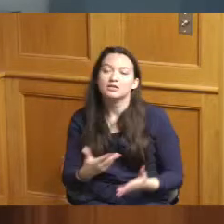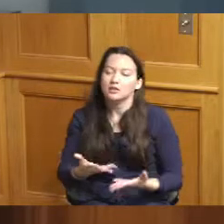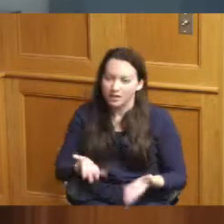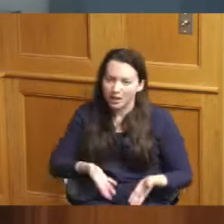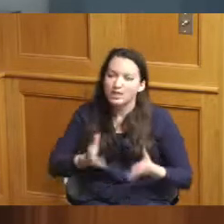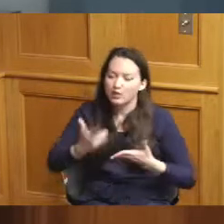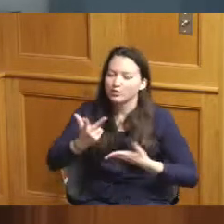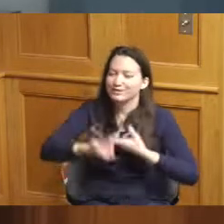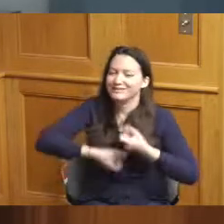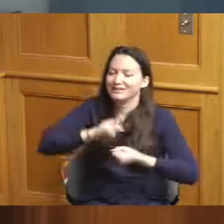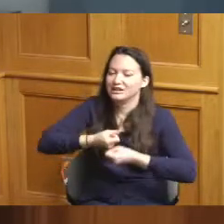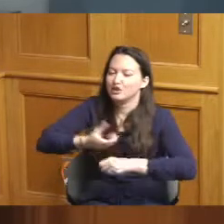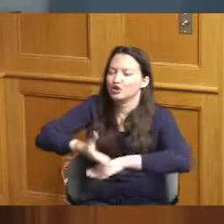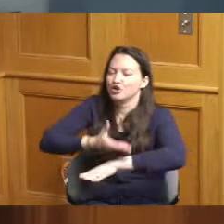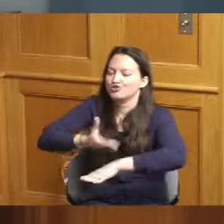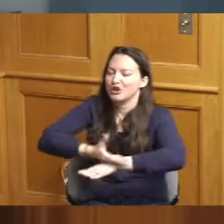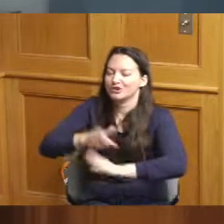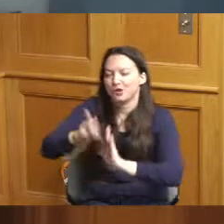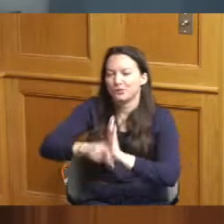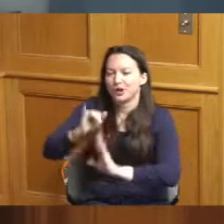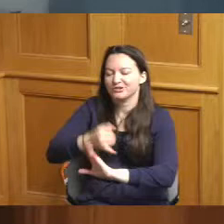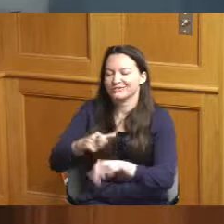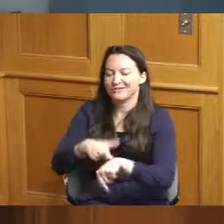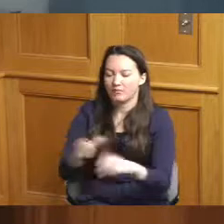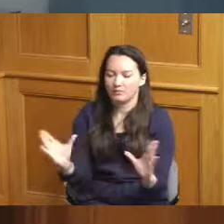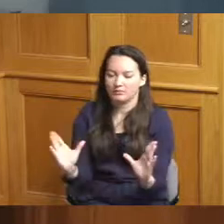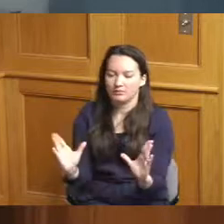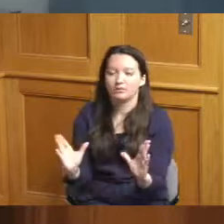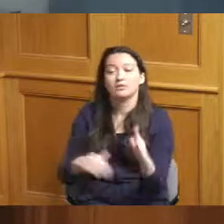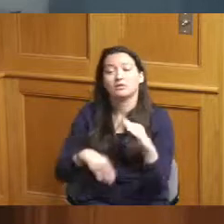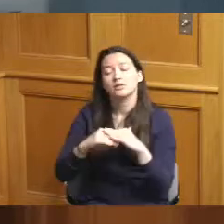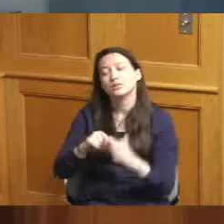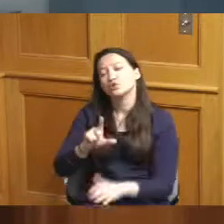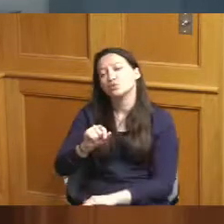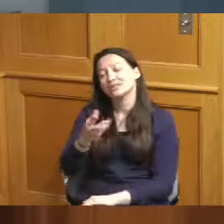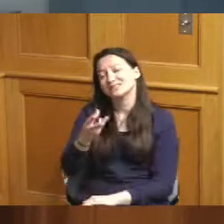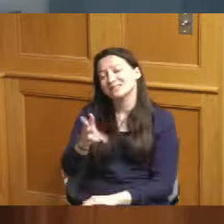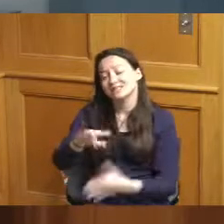construction period or project period so they have out until 2016 to finish their project